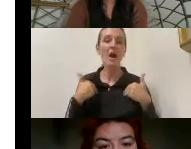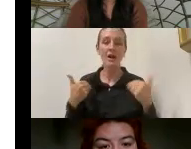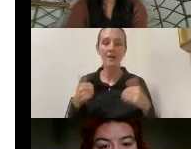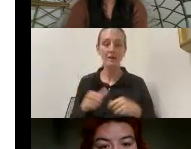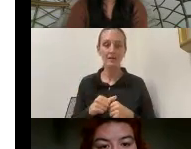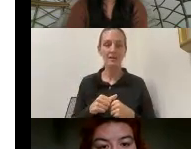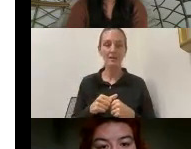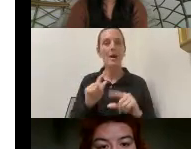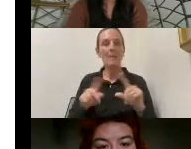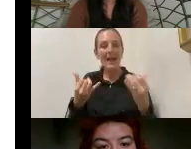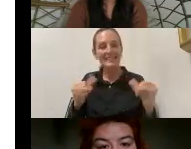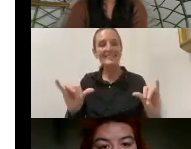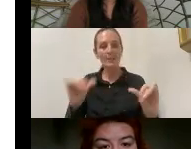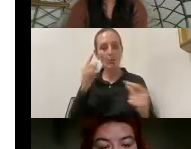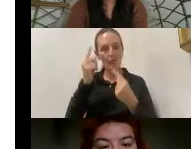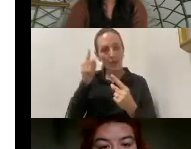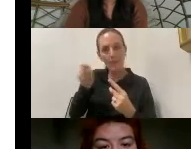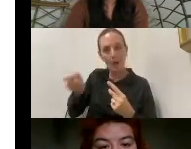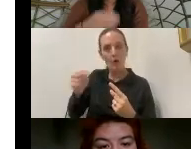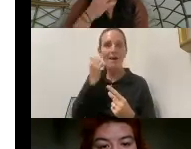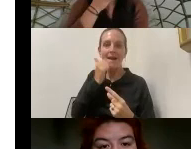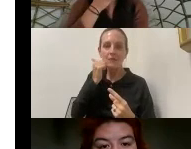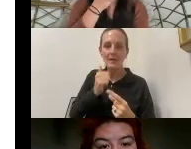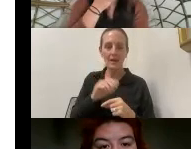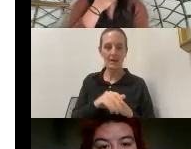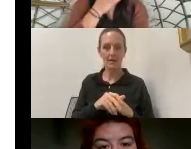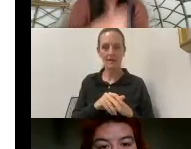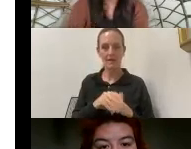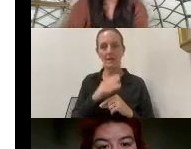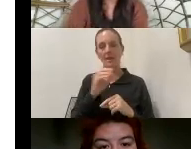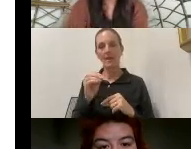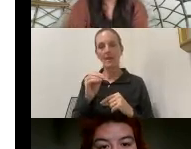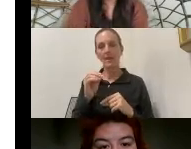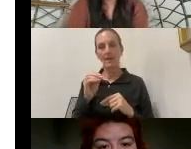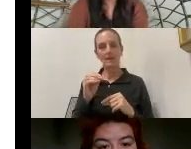A lot of what the stuff I do is around her memory and what she did.